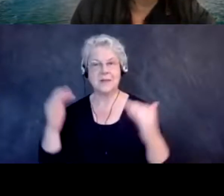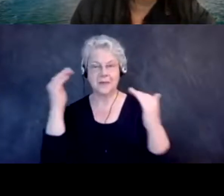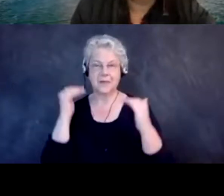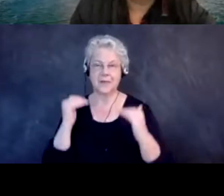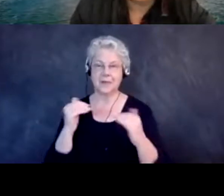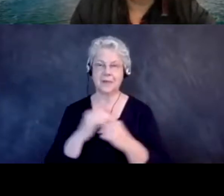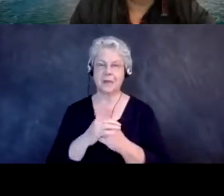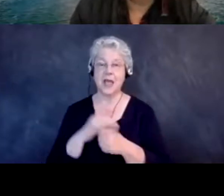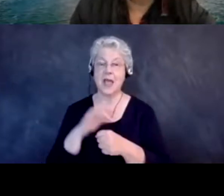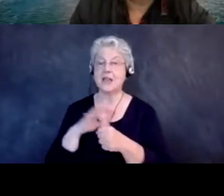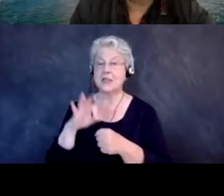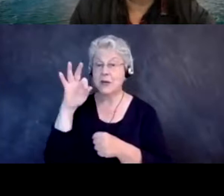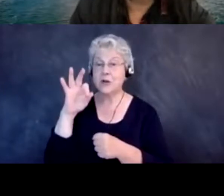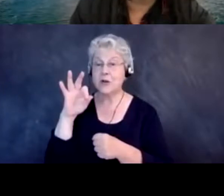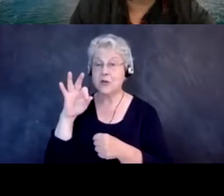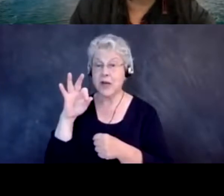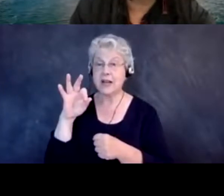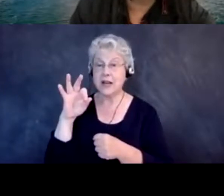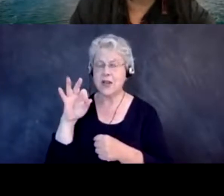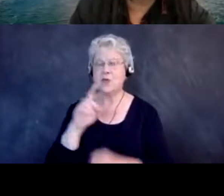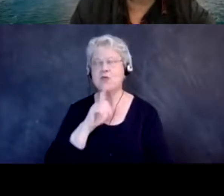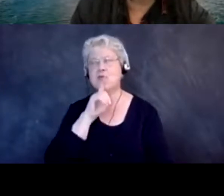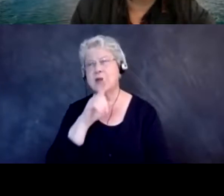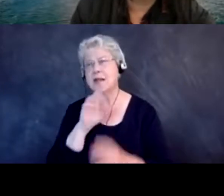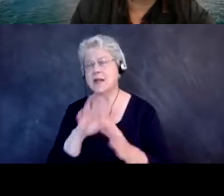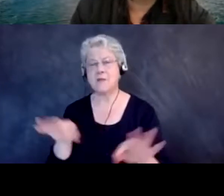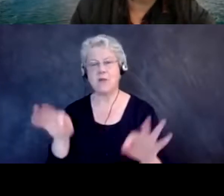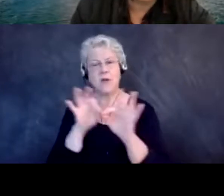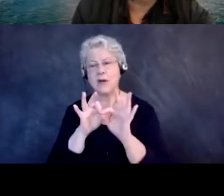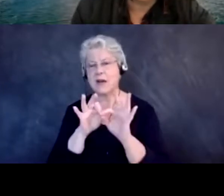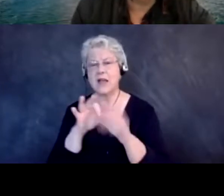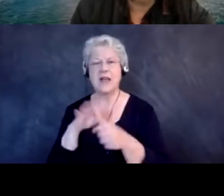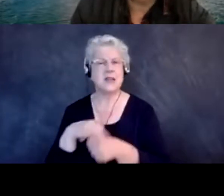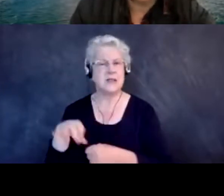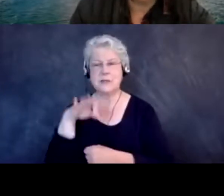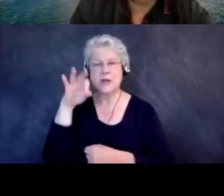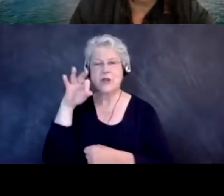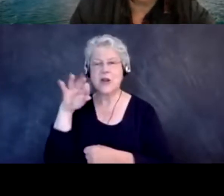Spirituality. Really important is spirituality and maybe traditional and protocol.